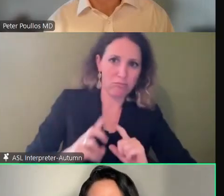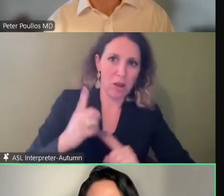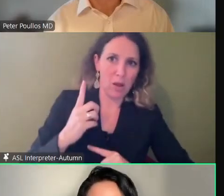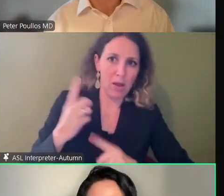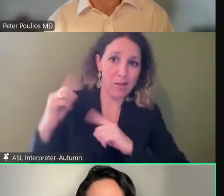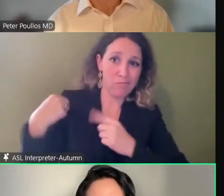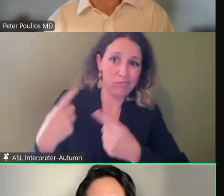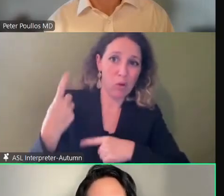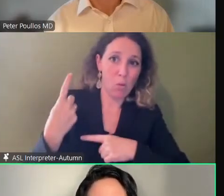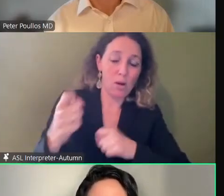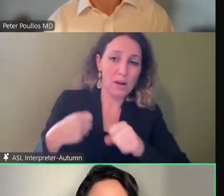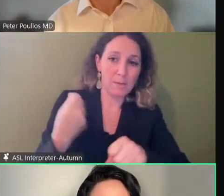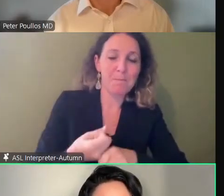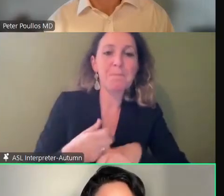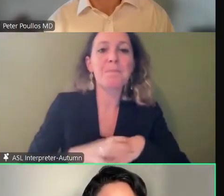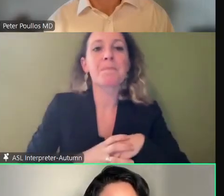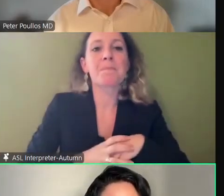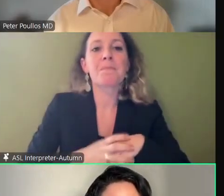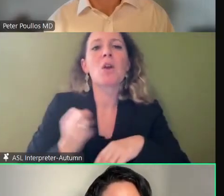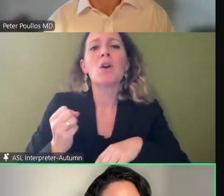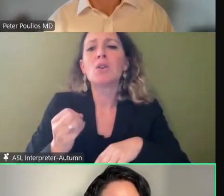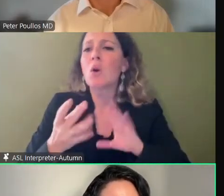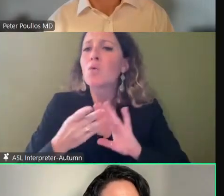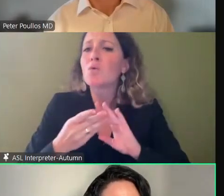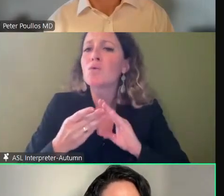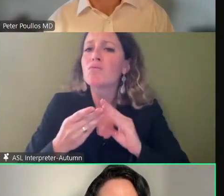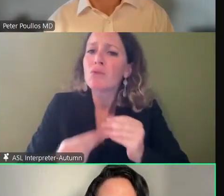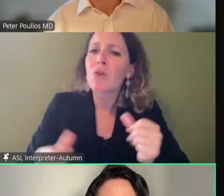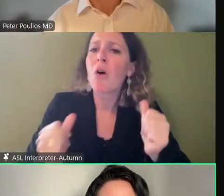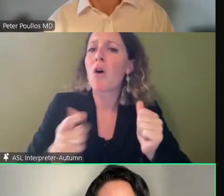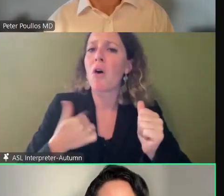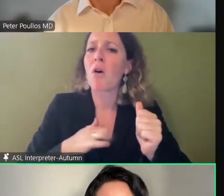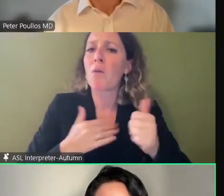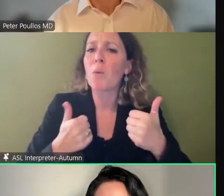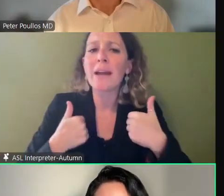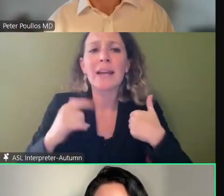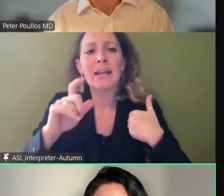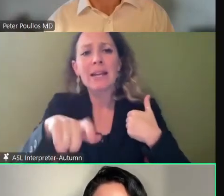need a very coordinated approach from building inclusive health programs, which is what we're